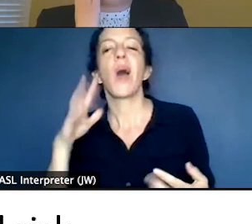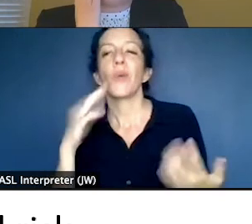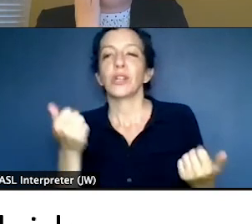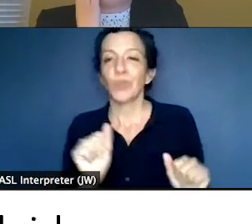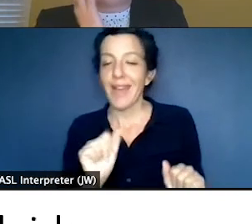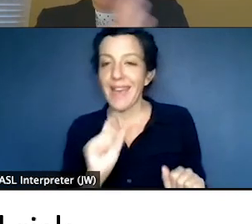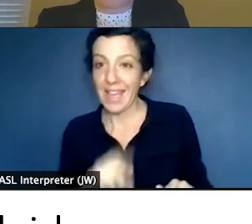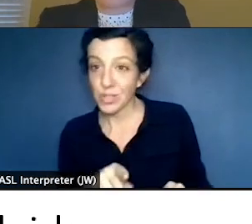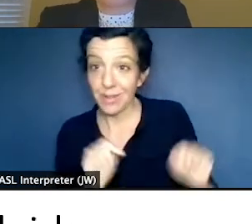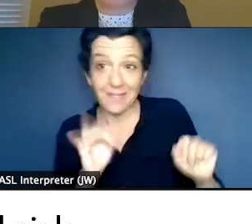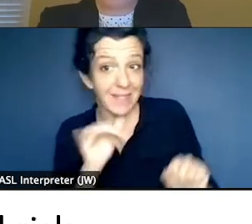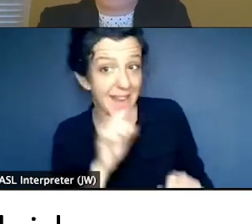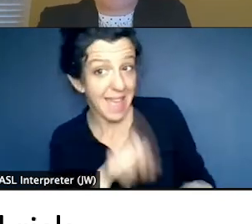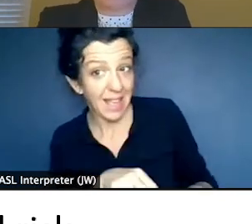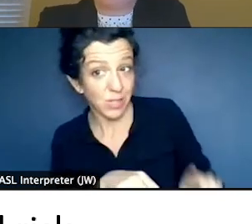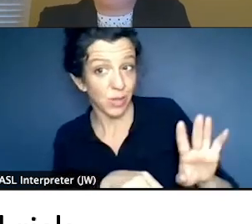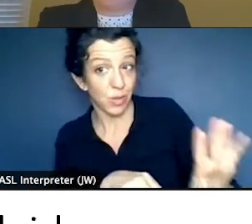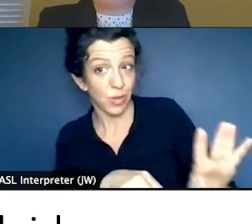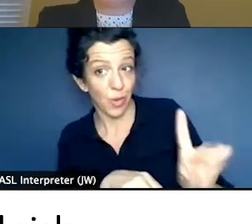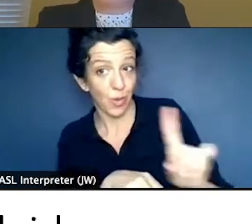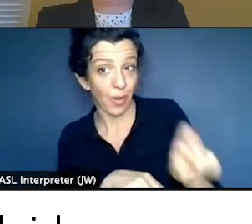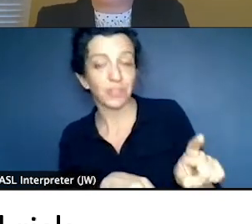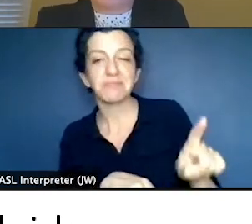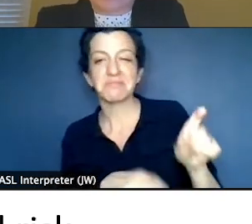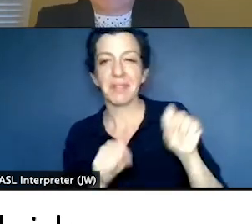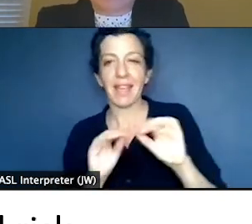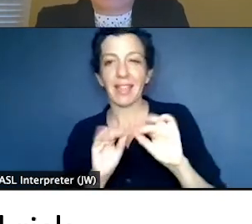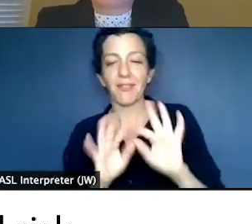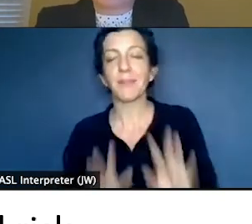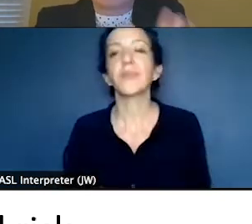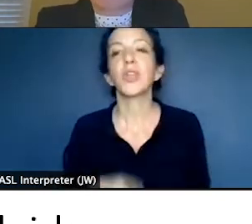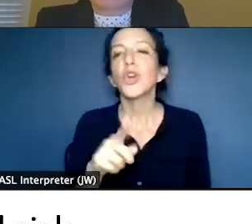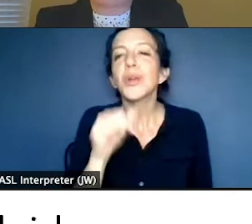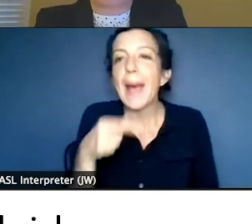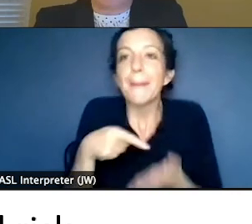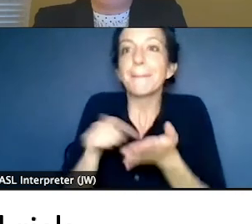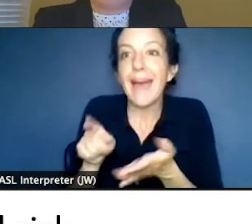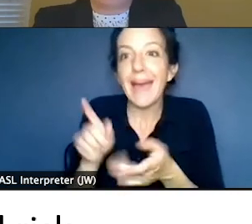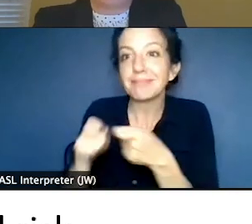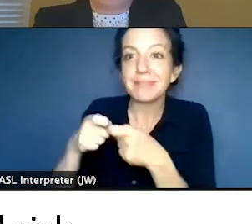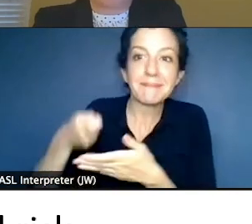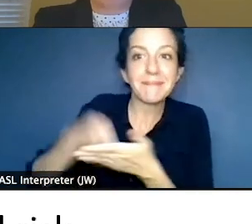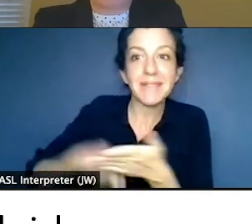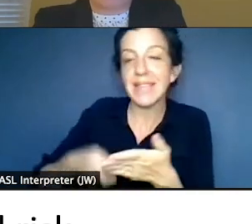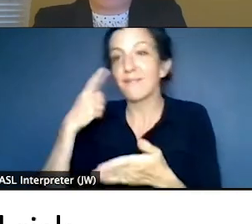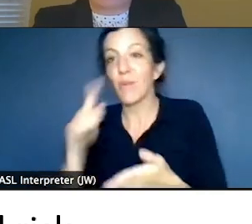Everybody else would generally have to undergo a risk assessment. And a key component of this proposition is